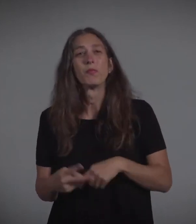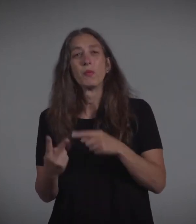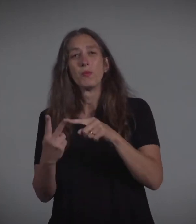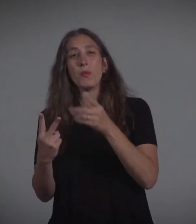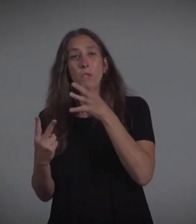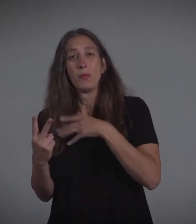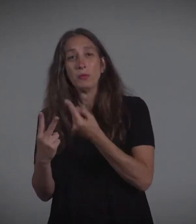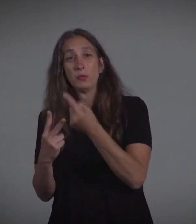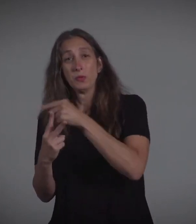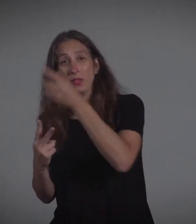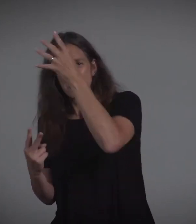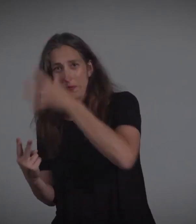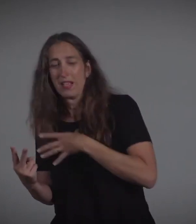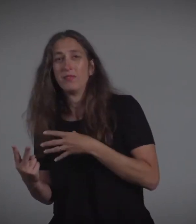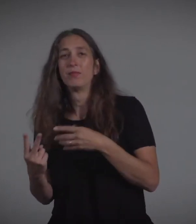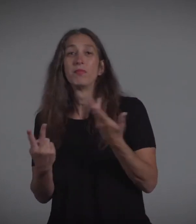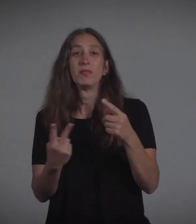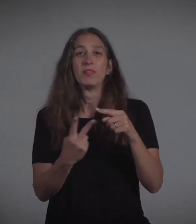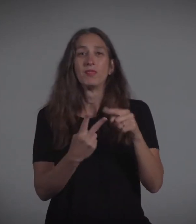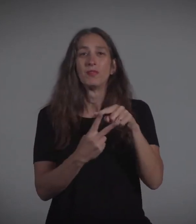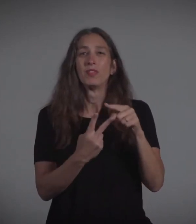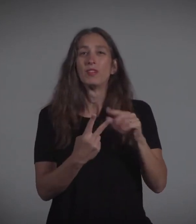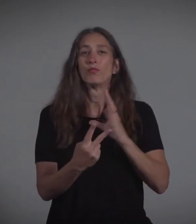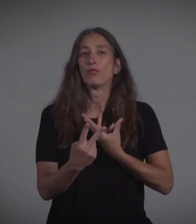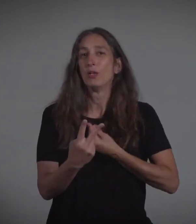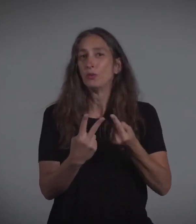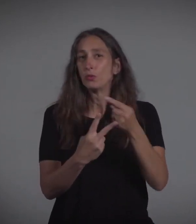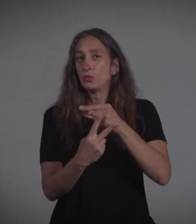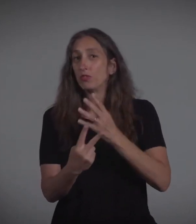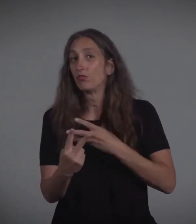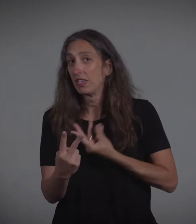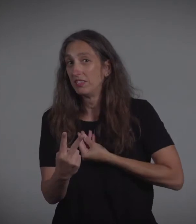transgender couples It can happen to anyone.